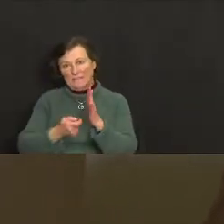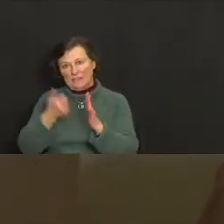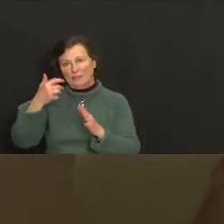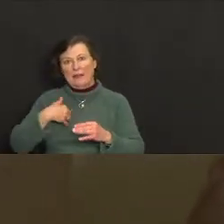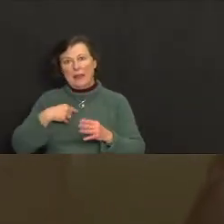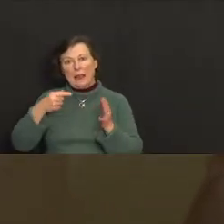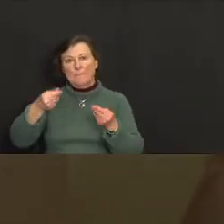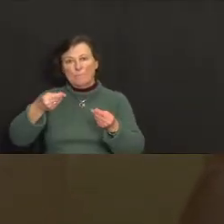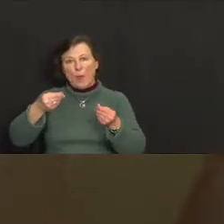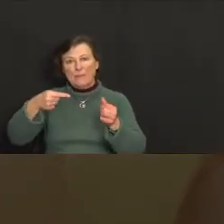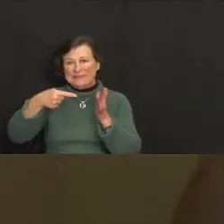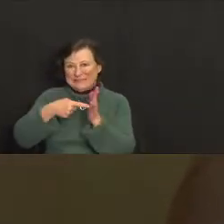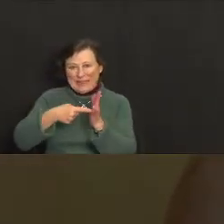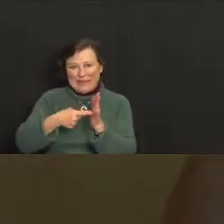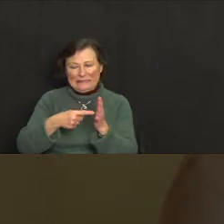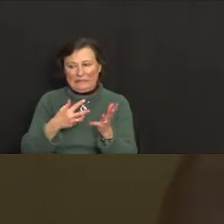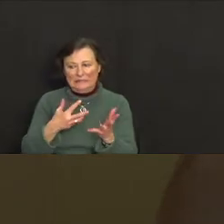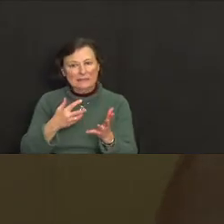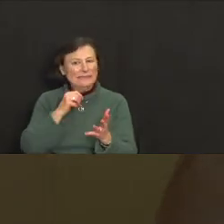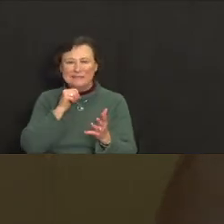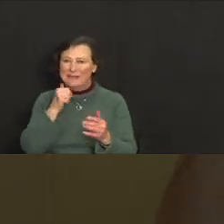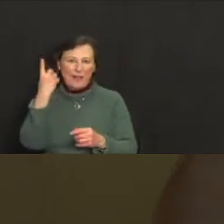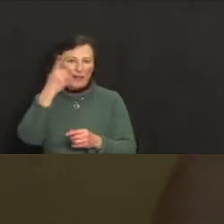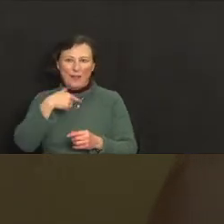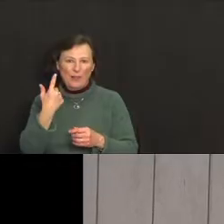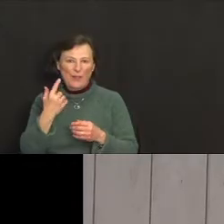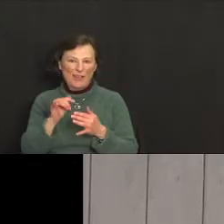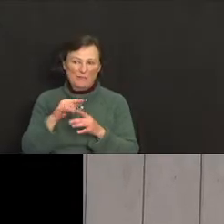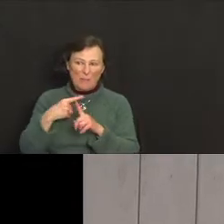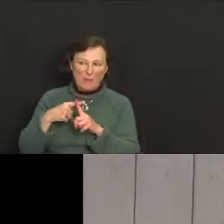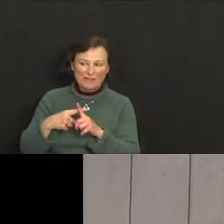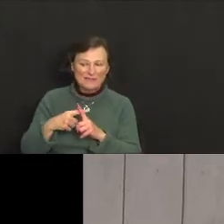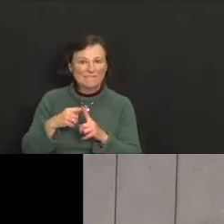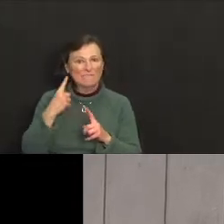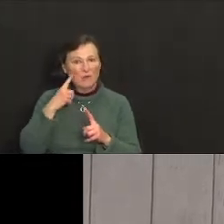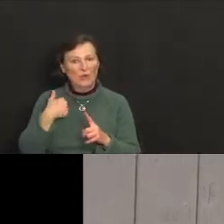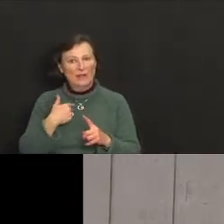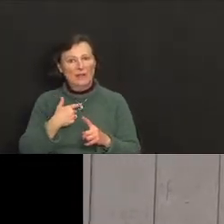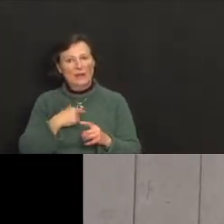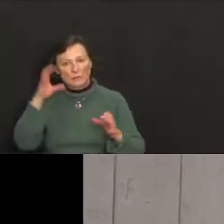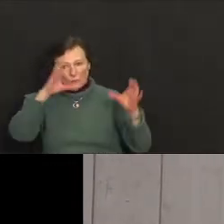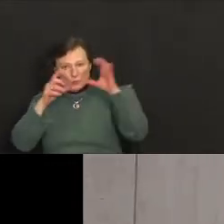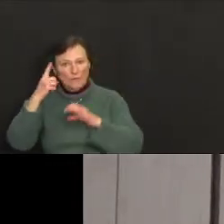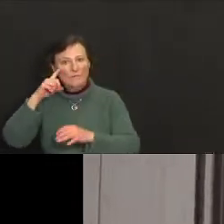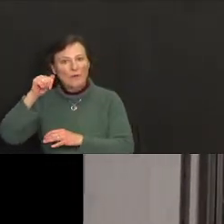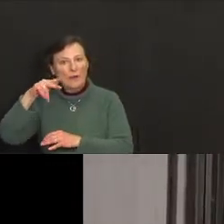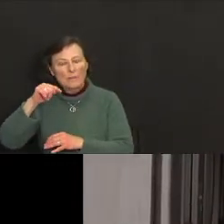look really, really promising when we were looking for an apartment. We couldn't believe that we found